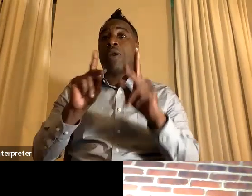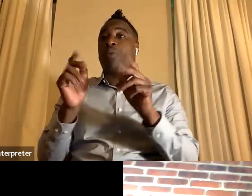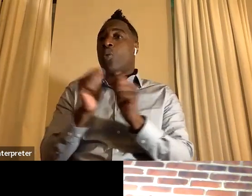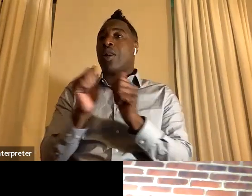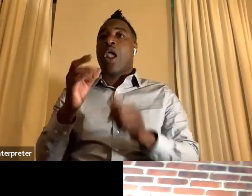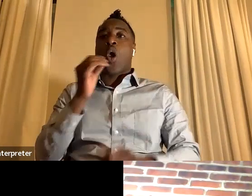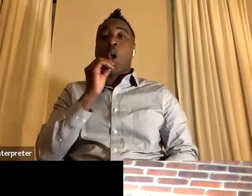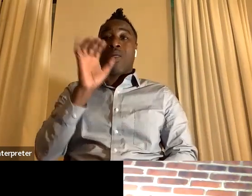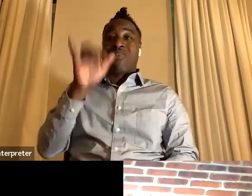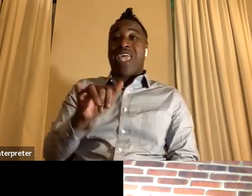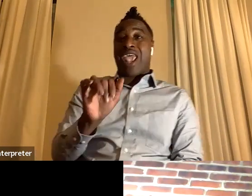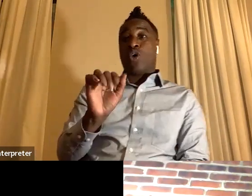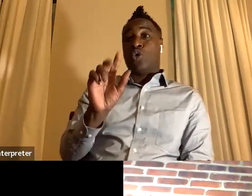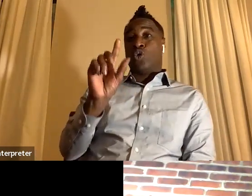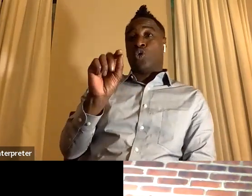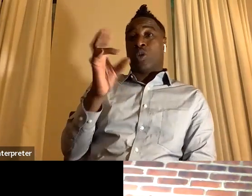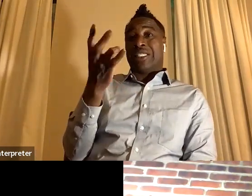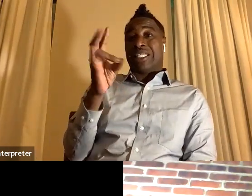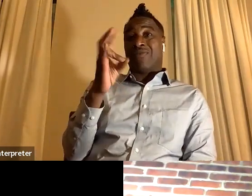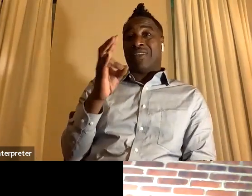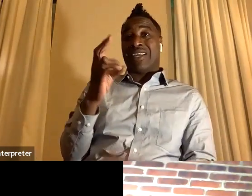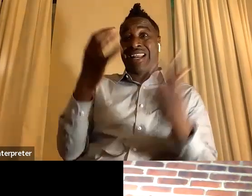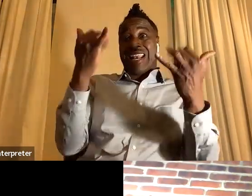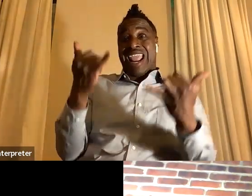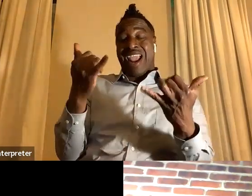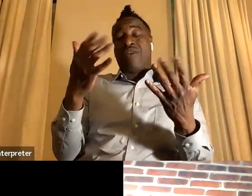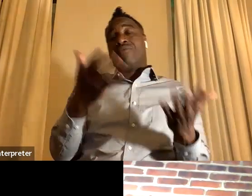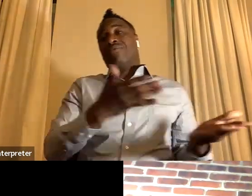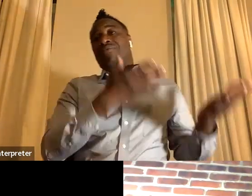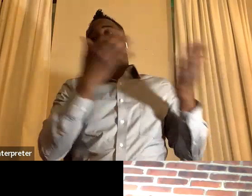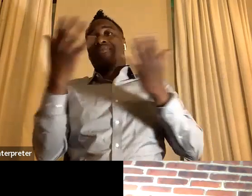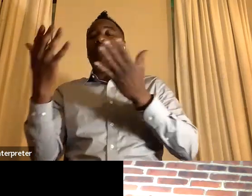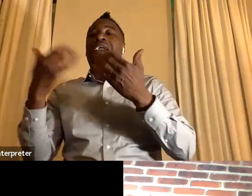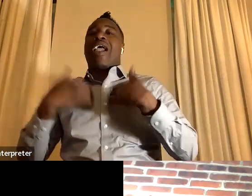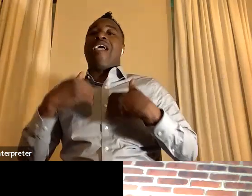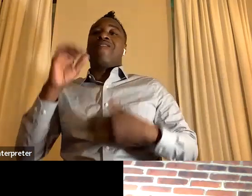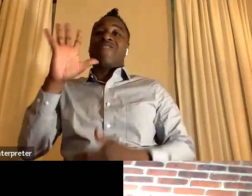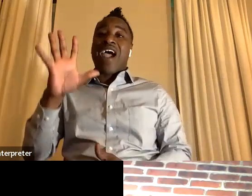And we've grown to now have five food distributions,